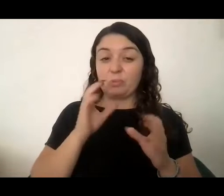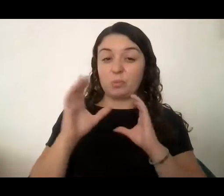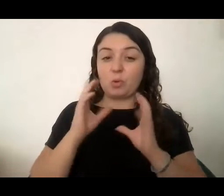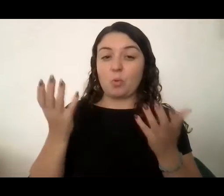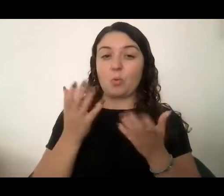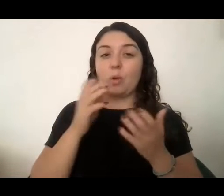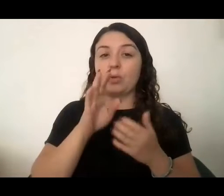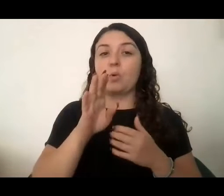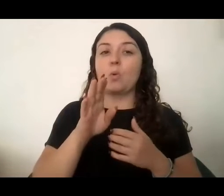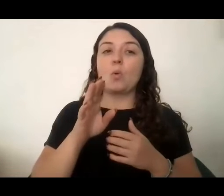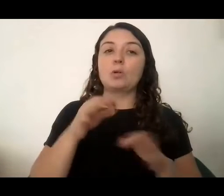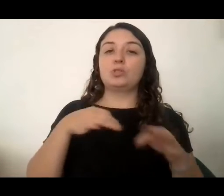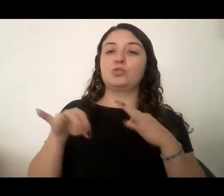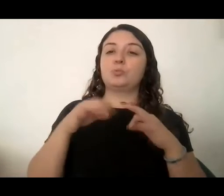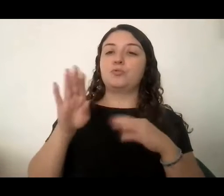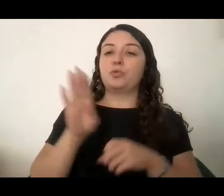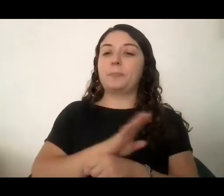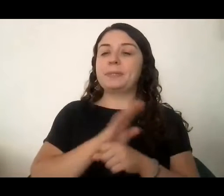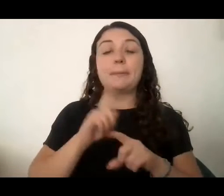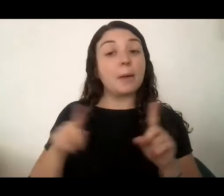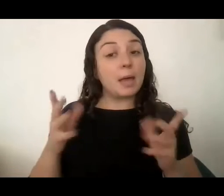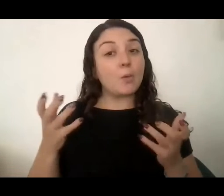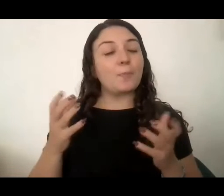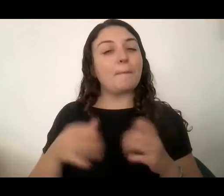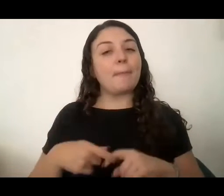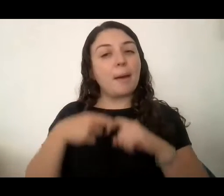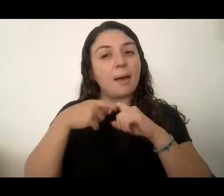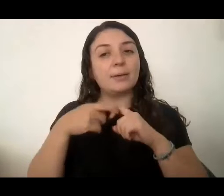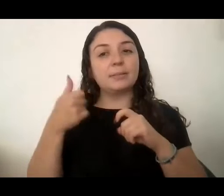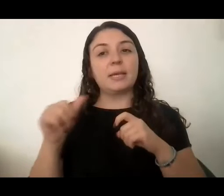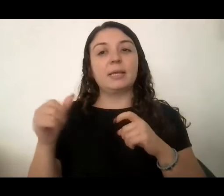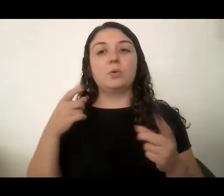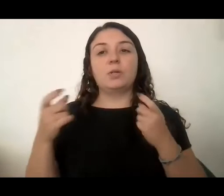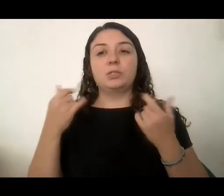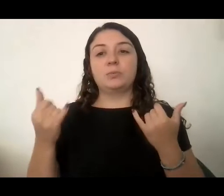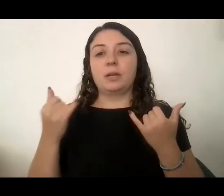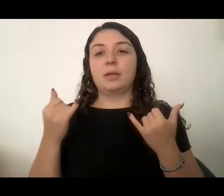and check in and see if there are any questions in the Chat box. Ciara, is there anything that's come